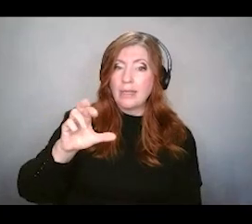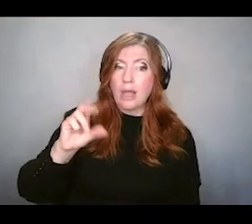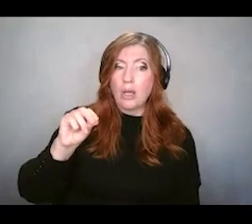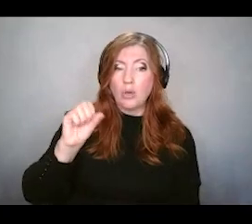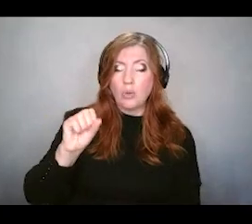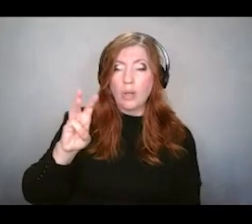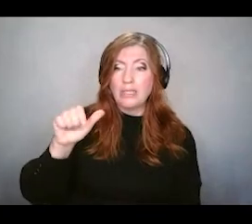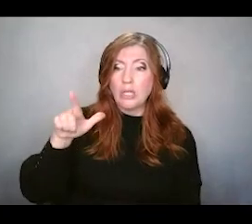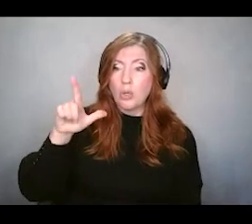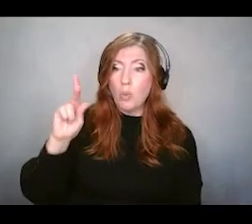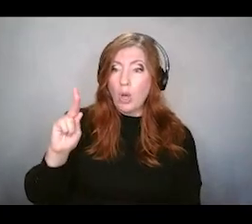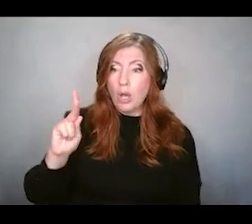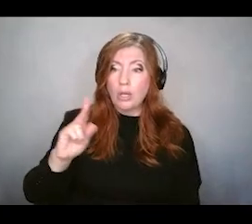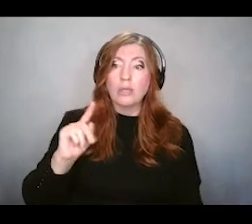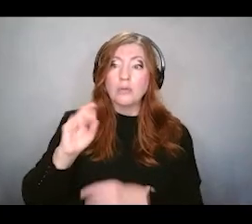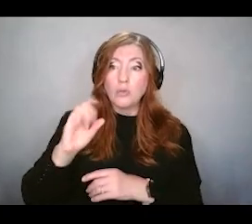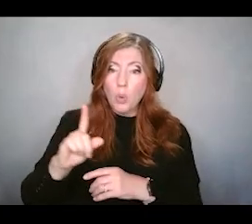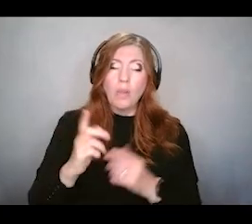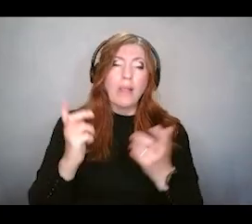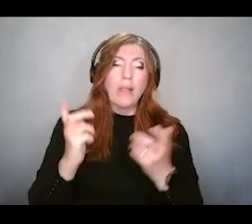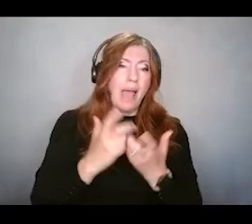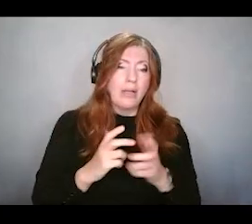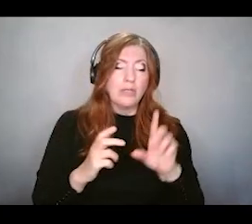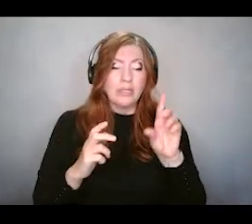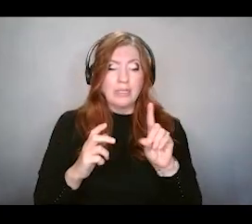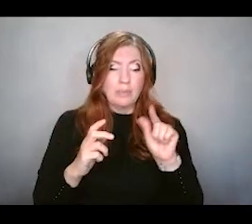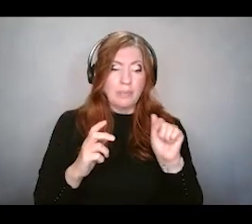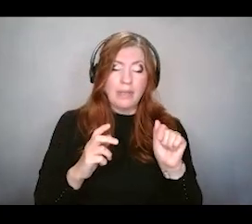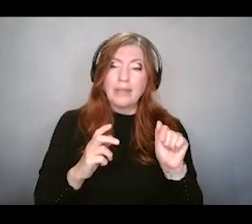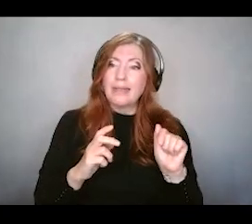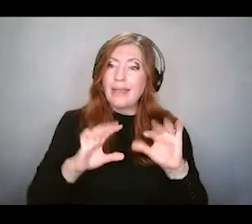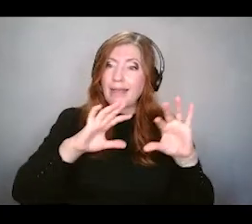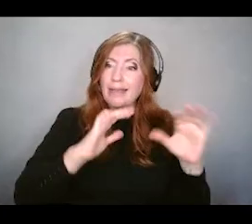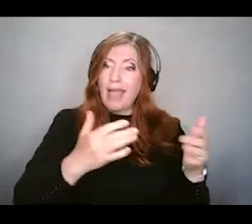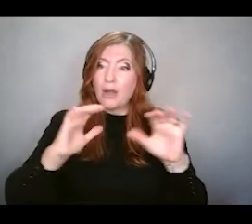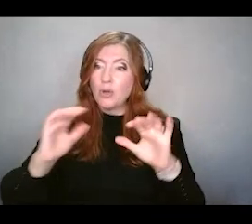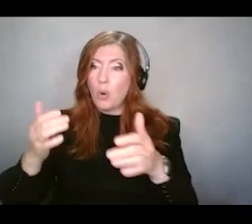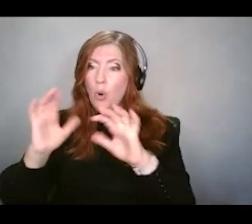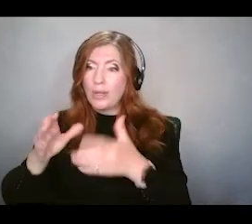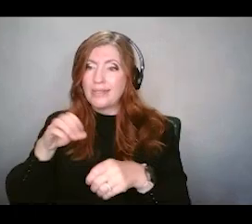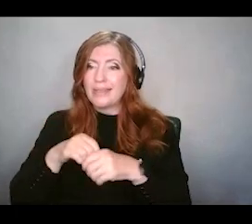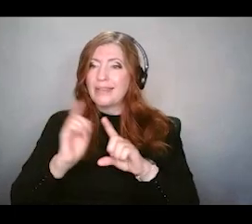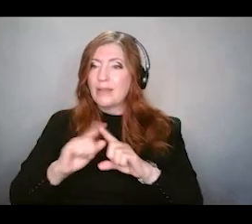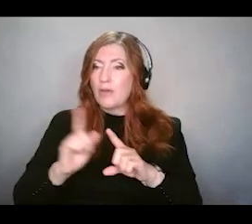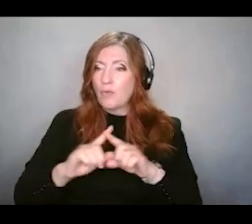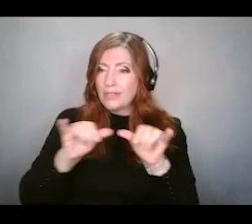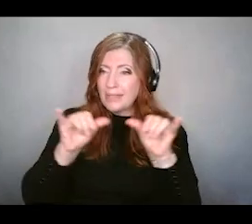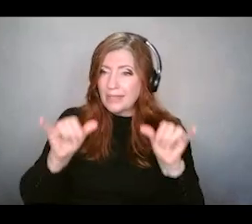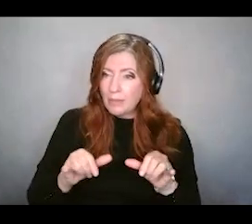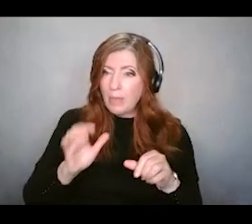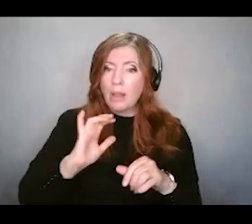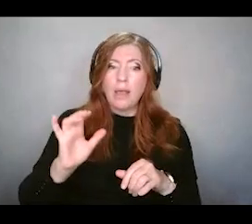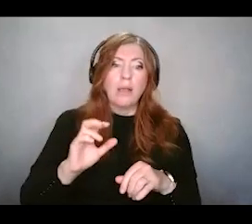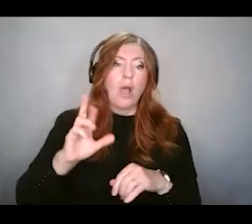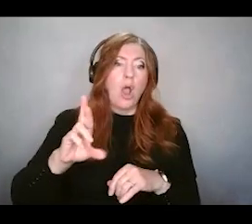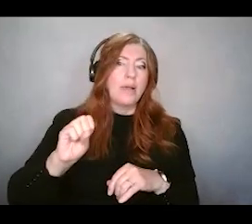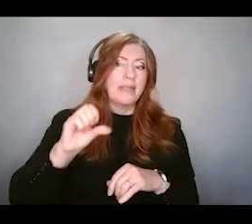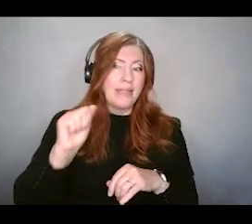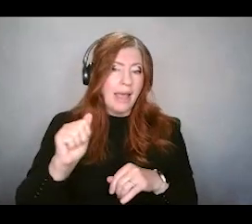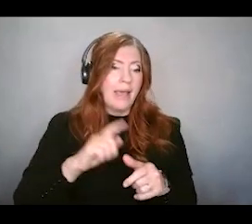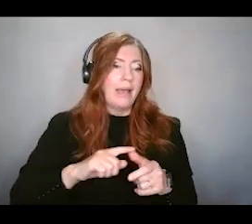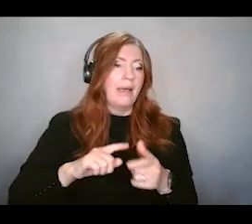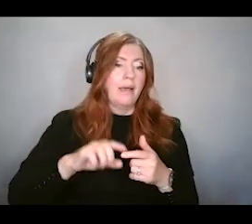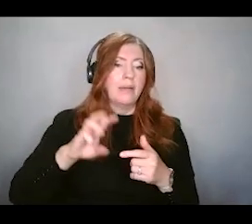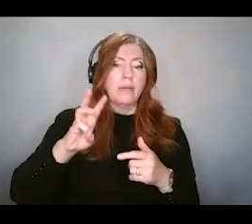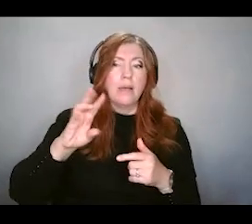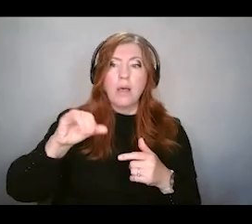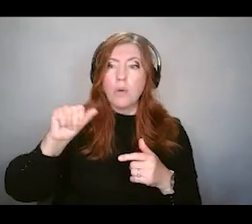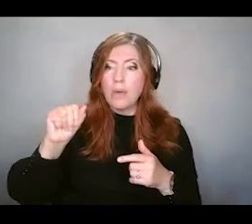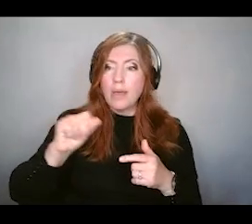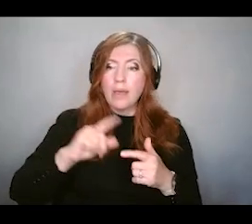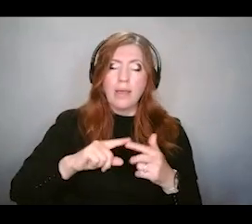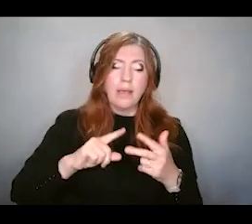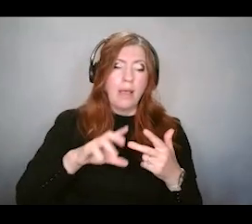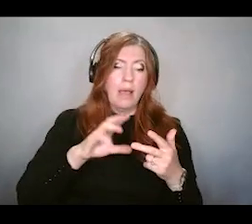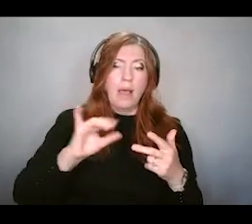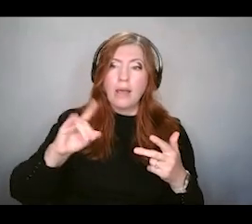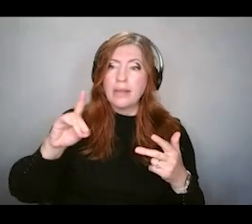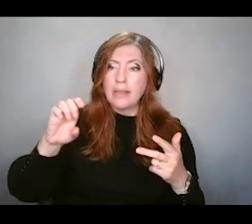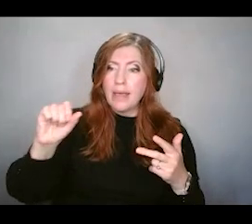you match disability categories across different systems like RSA, WIOA, and IDEA, which keeps your